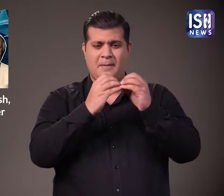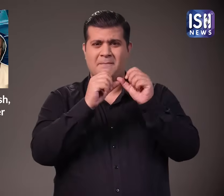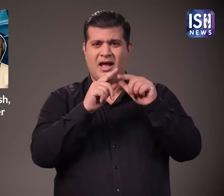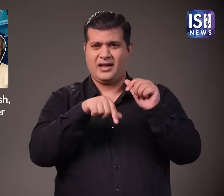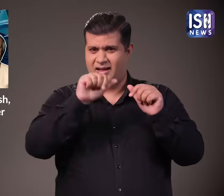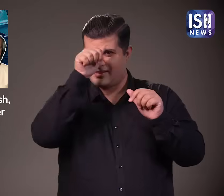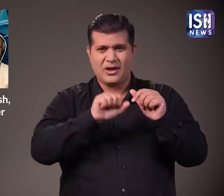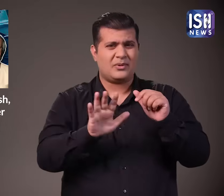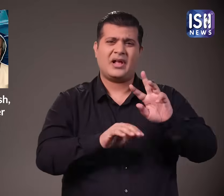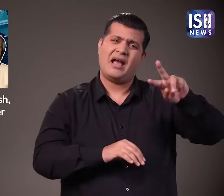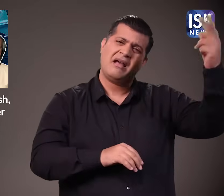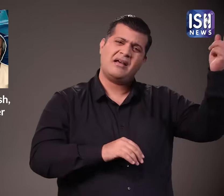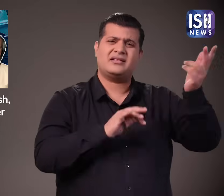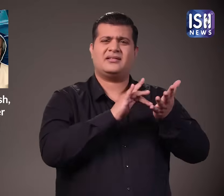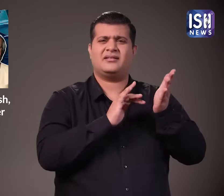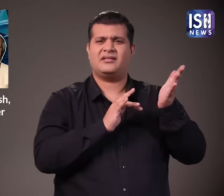Bata is not an Indian brand.